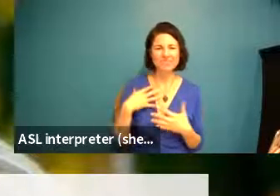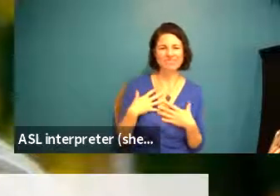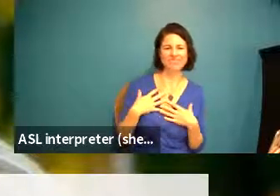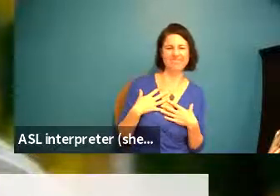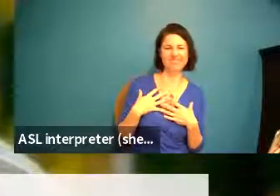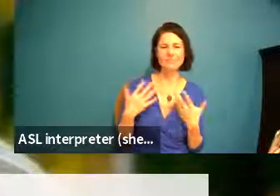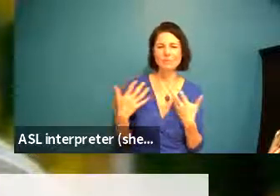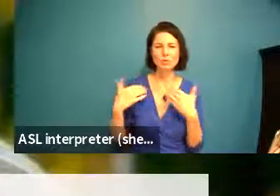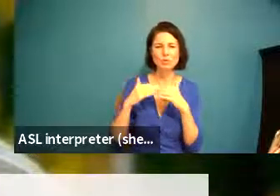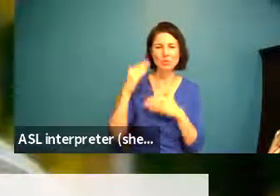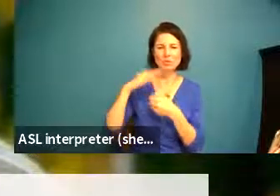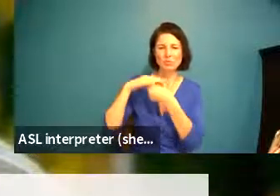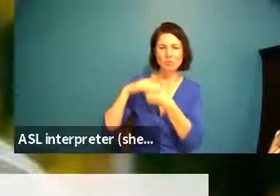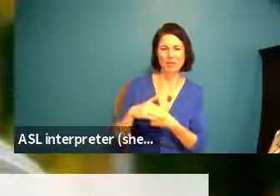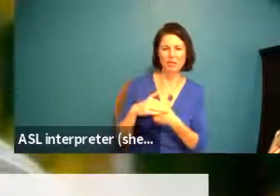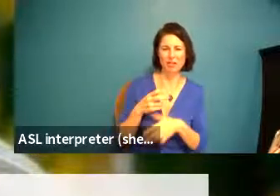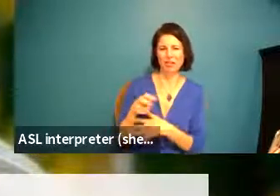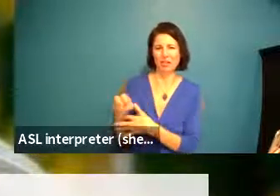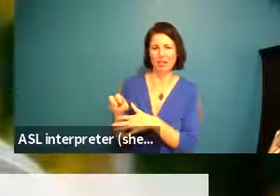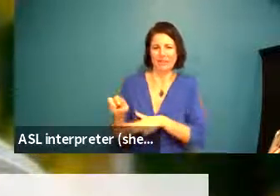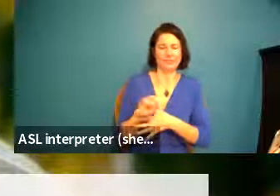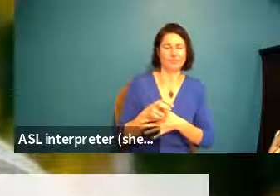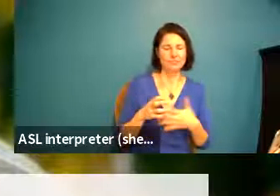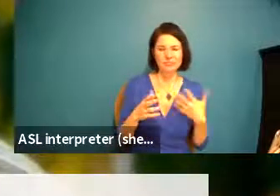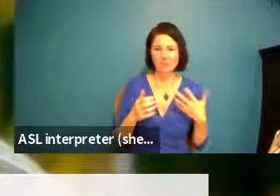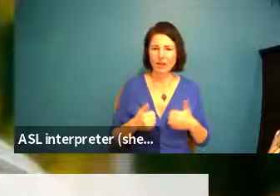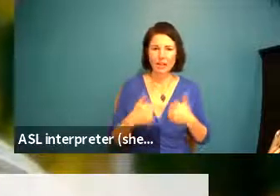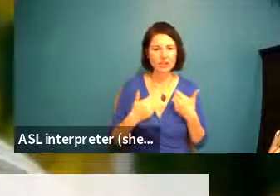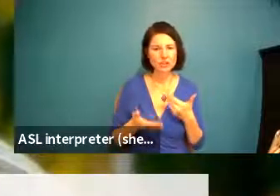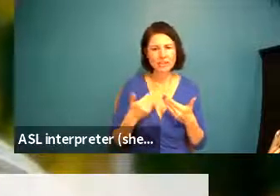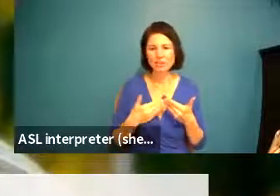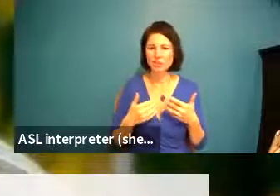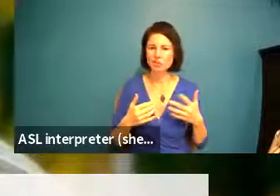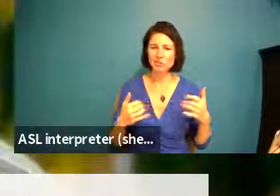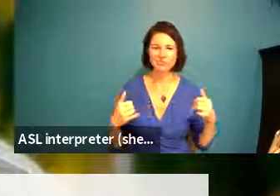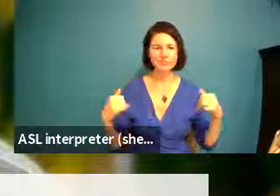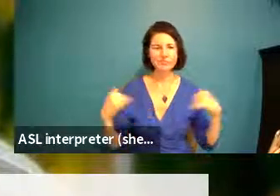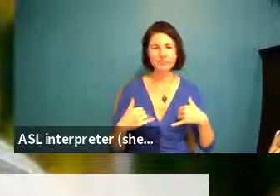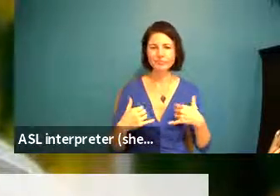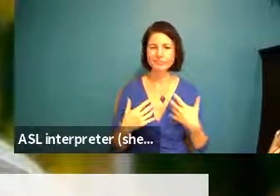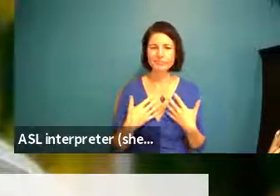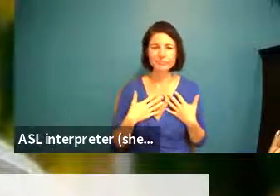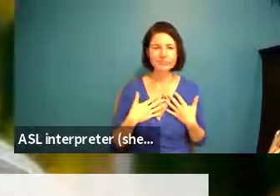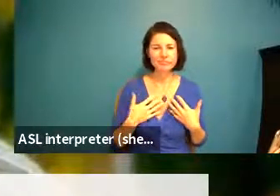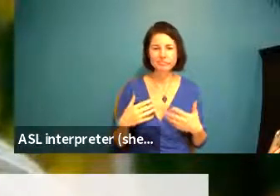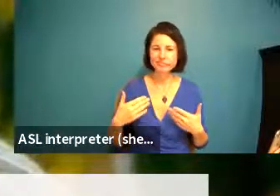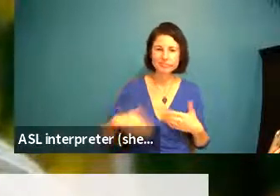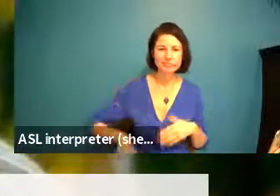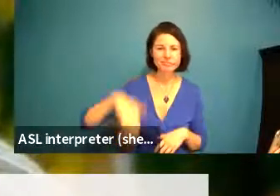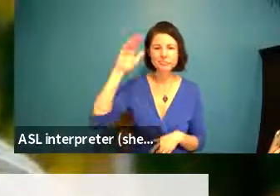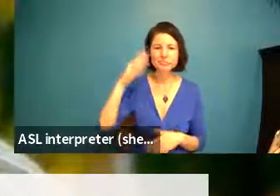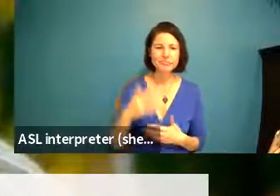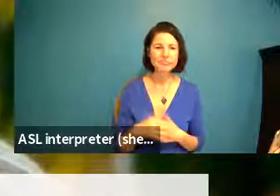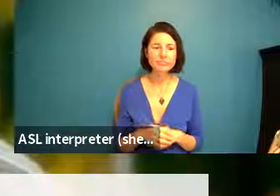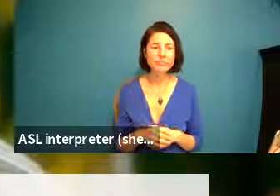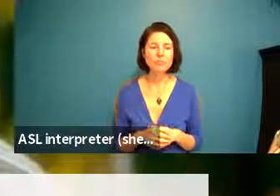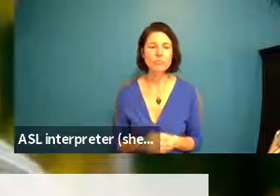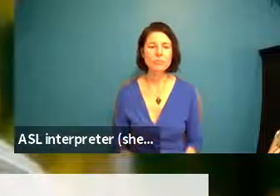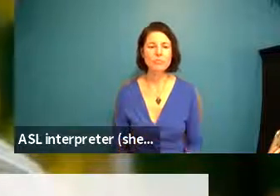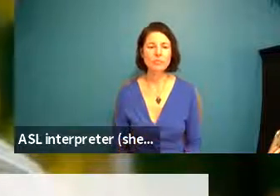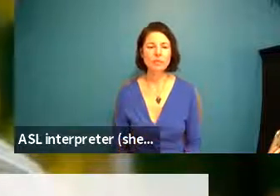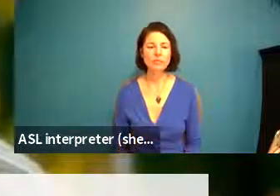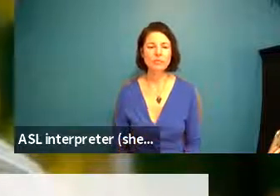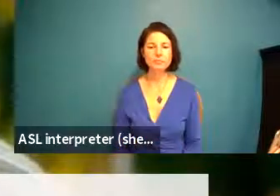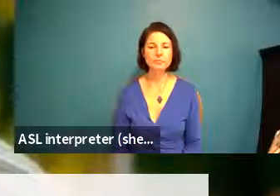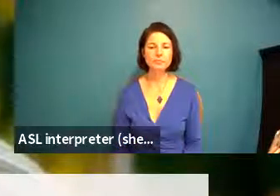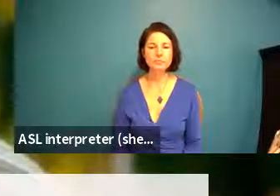oppression. Life was just easier as a as a woman, versus woman than as a trans man, or vice versa. It's usually factors like that,